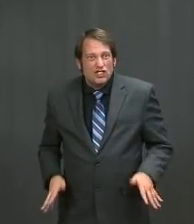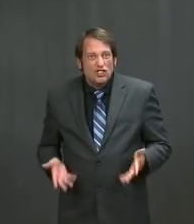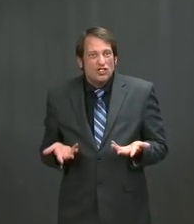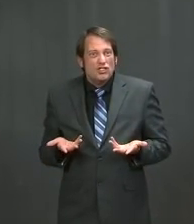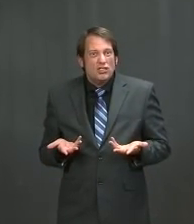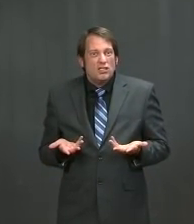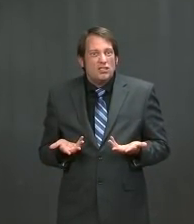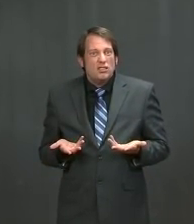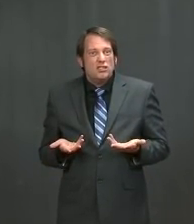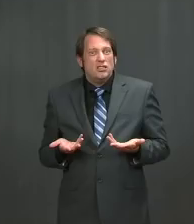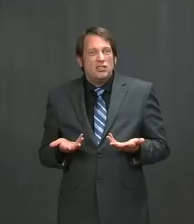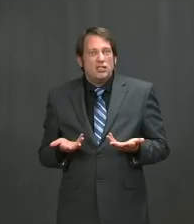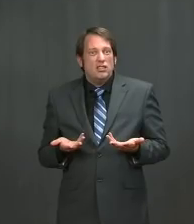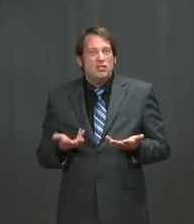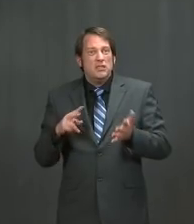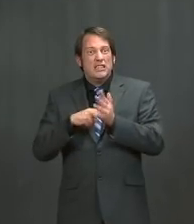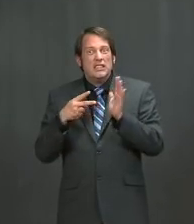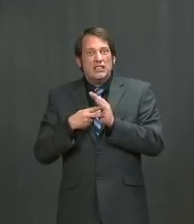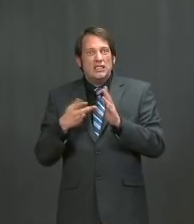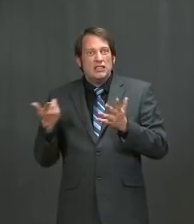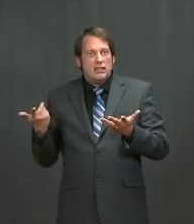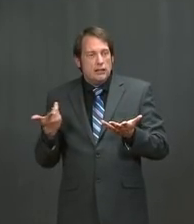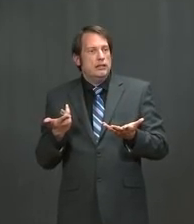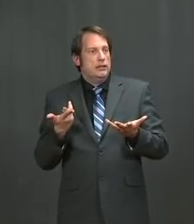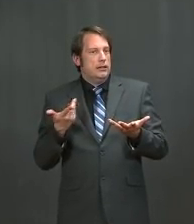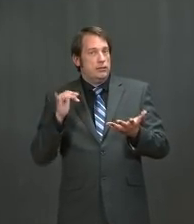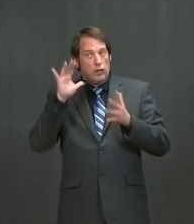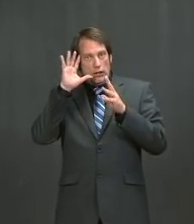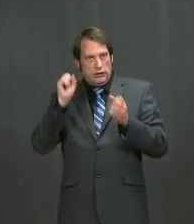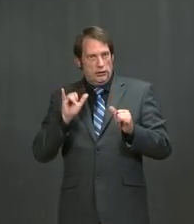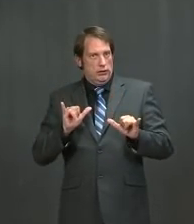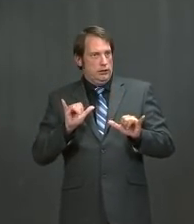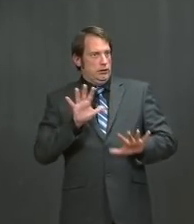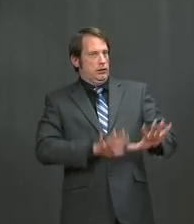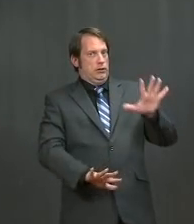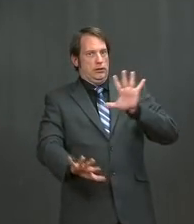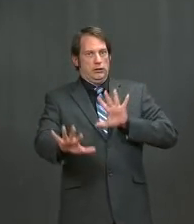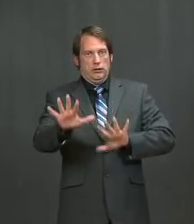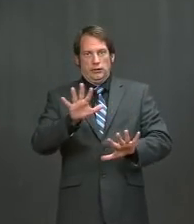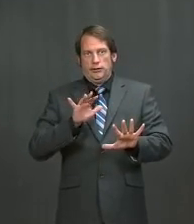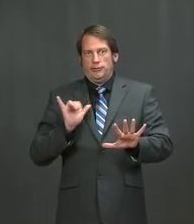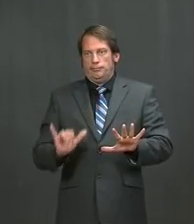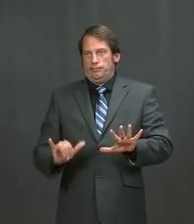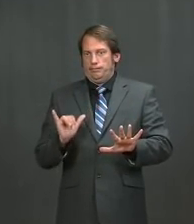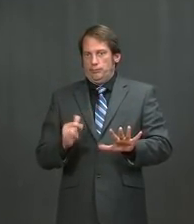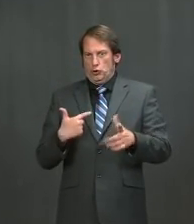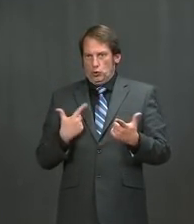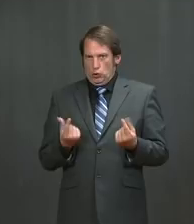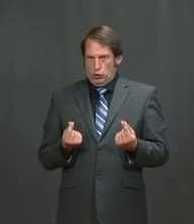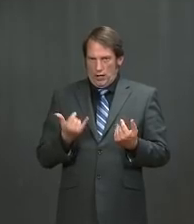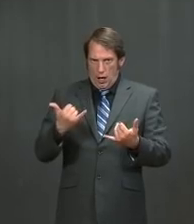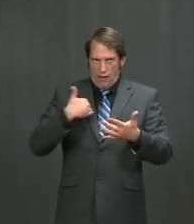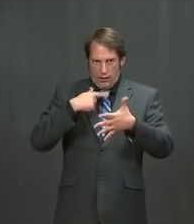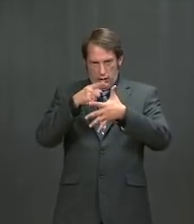because he knows we need to address the current challenges we're having at the border; those are immediate. But in order to address it longer term,